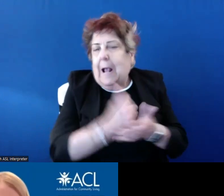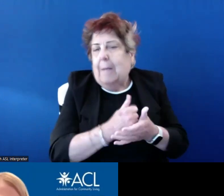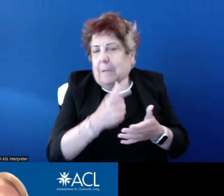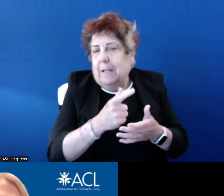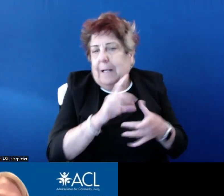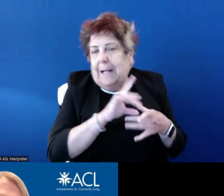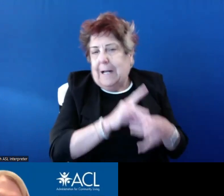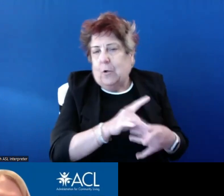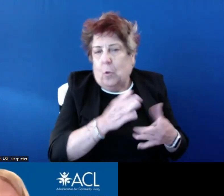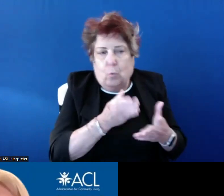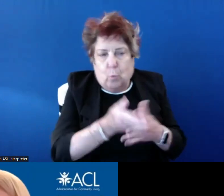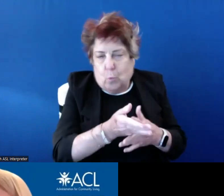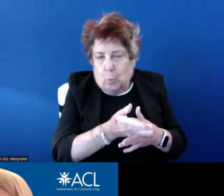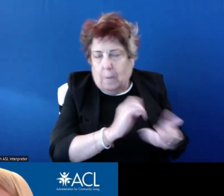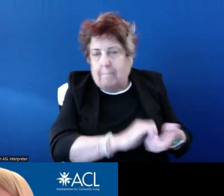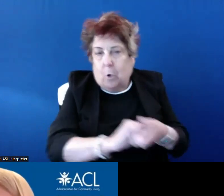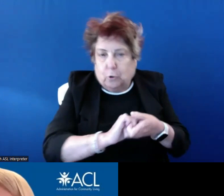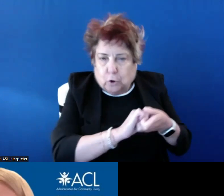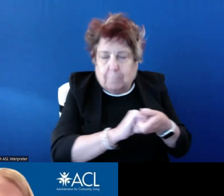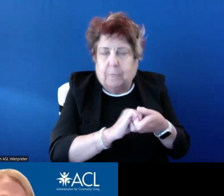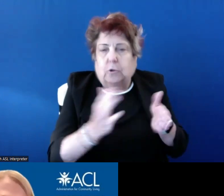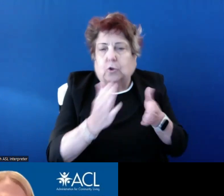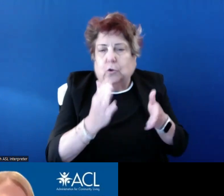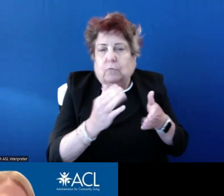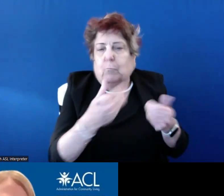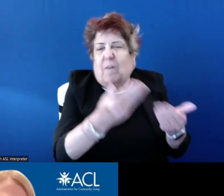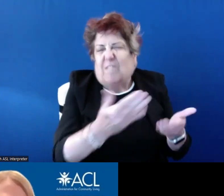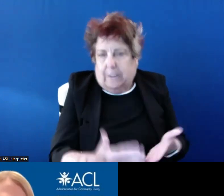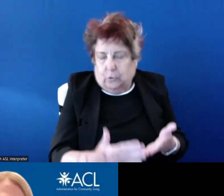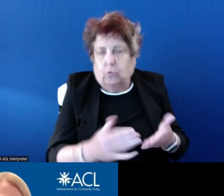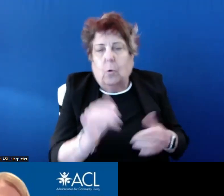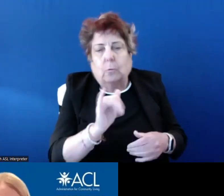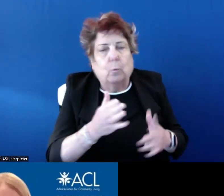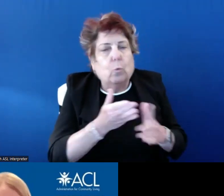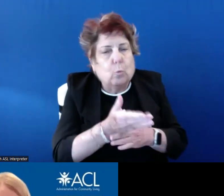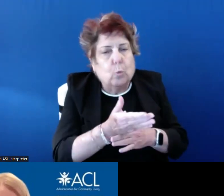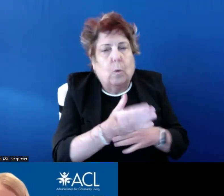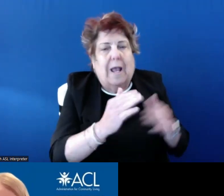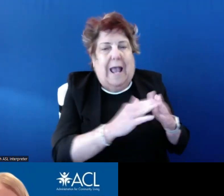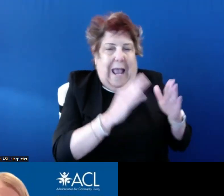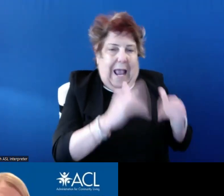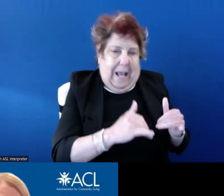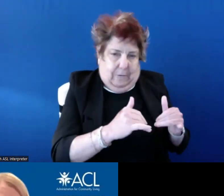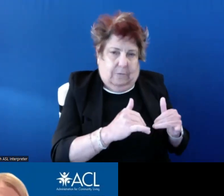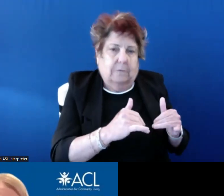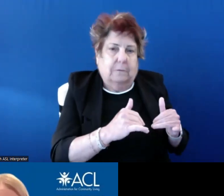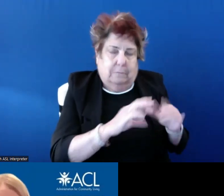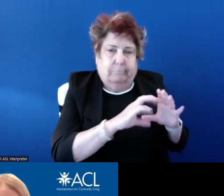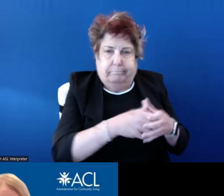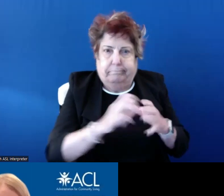and also to housing entities to be able to stay stably housed in the community. A lot of the area agencies for